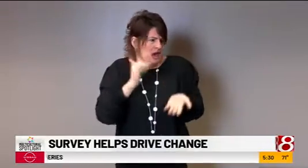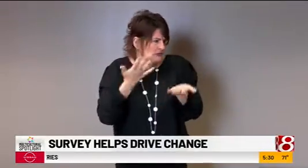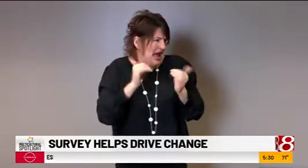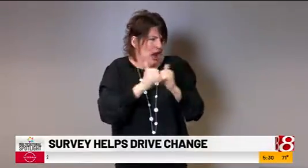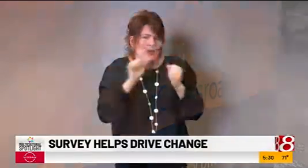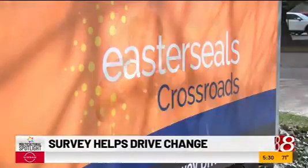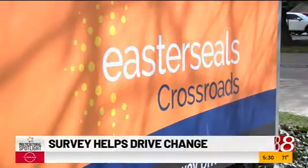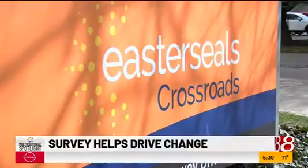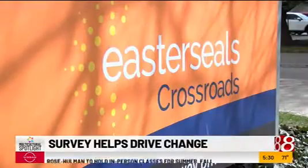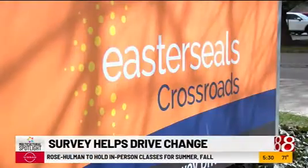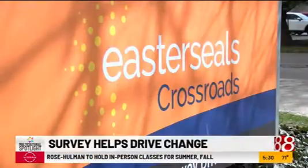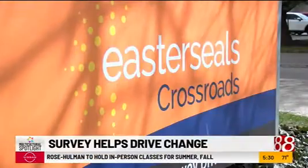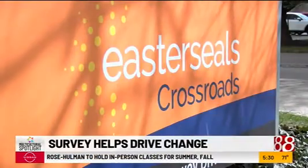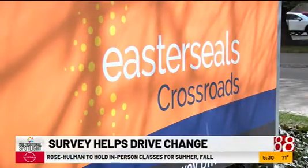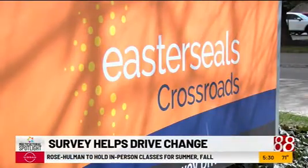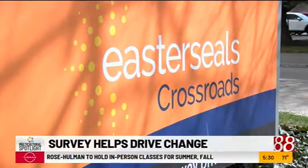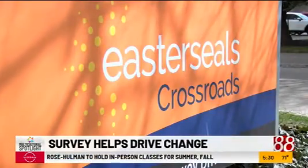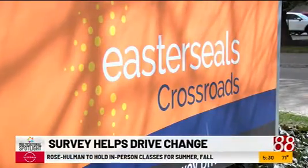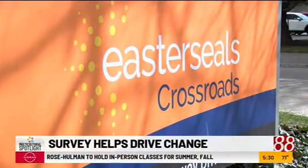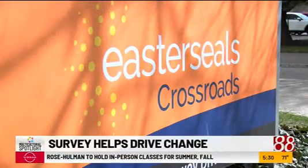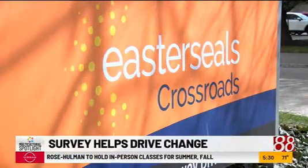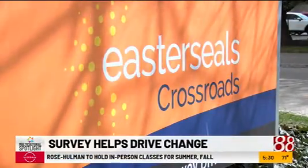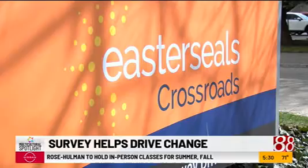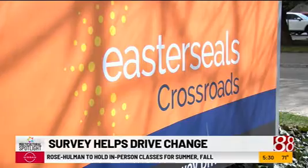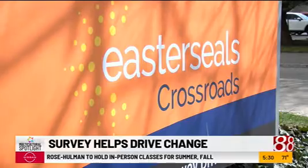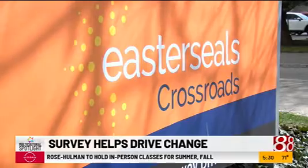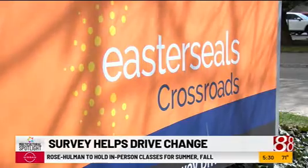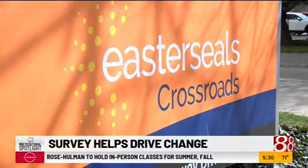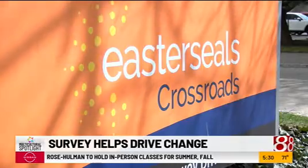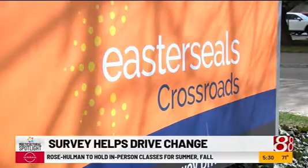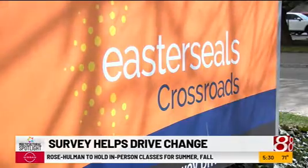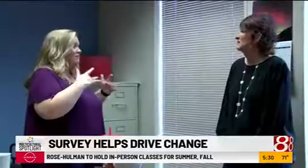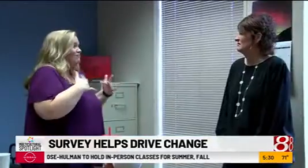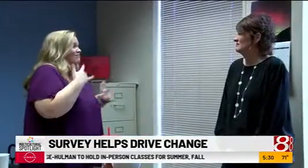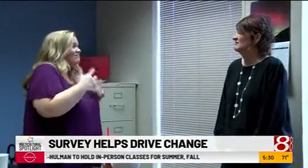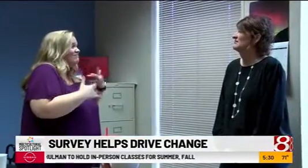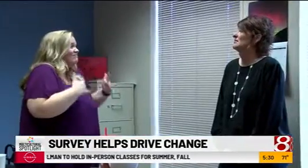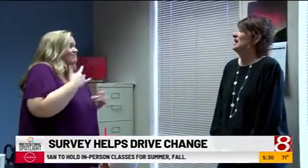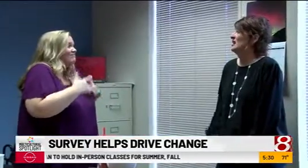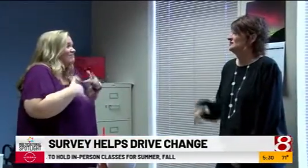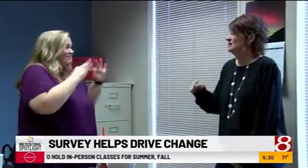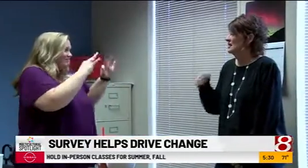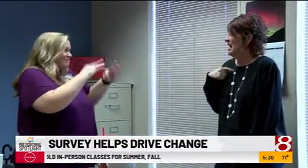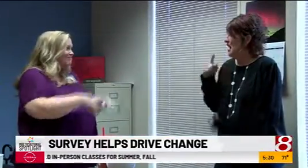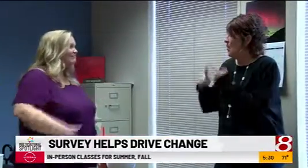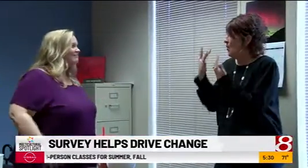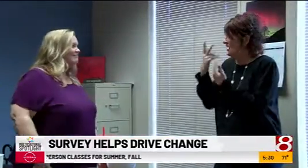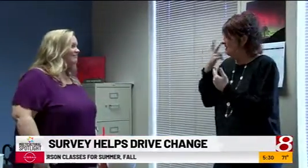Jennifer Alka is a community support specialist with Easterseals Crossroads who happens to be deaf.